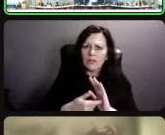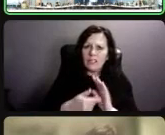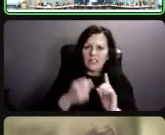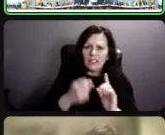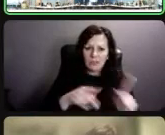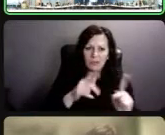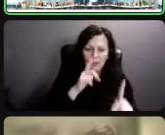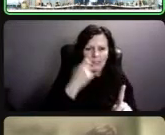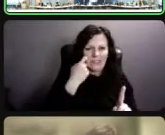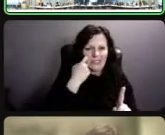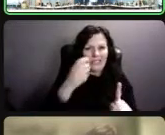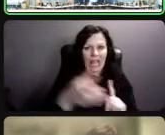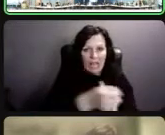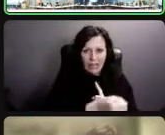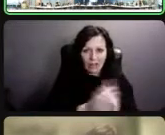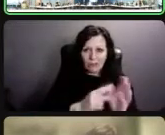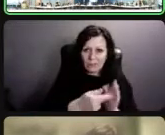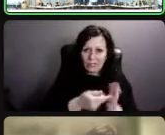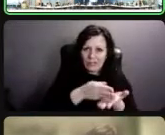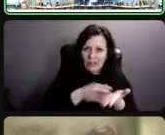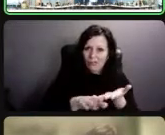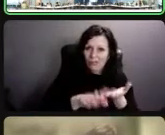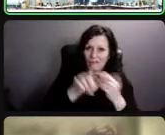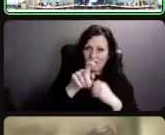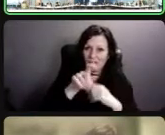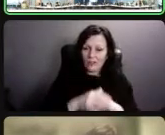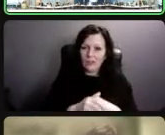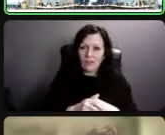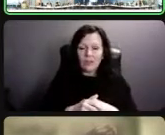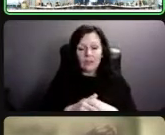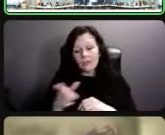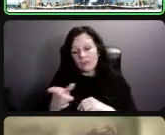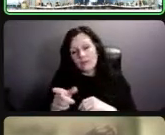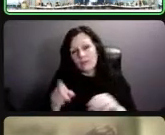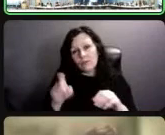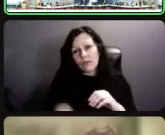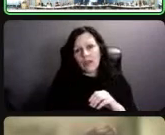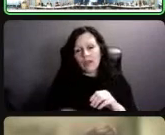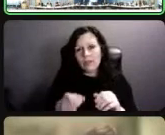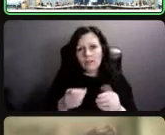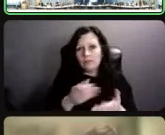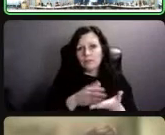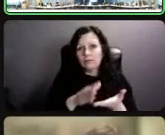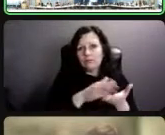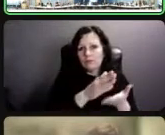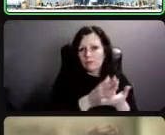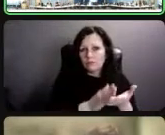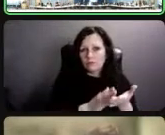RECESSION. WHAT HAPPENS TO THE FOLKS? IT DOES NOT JUST MEAN THAT WE